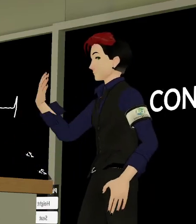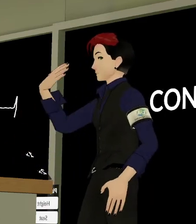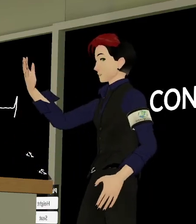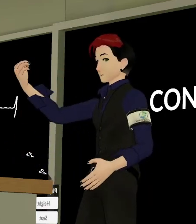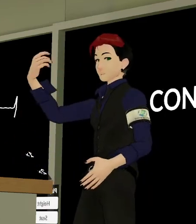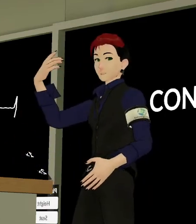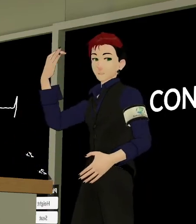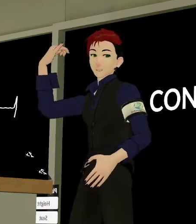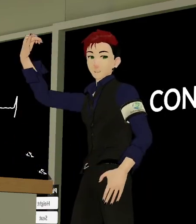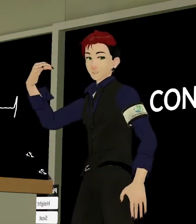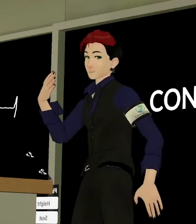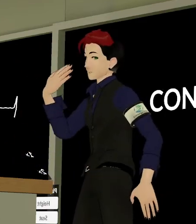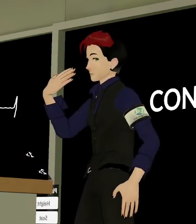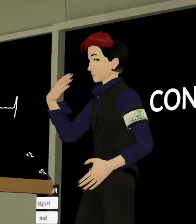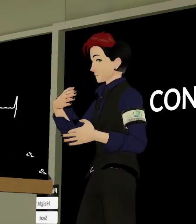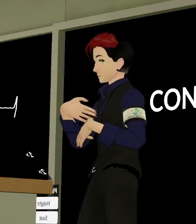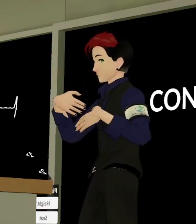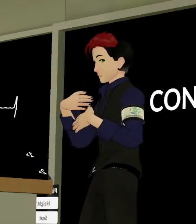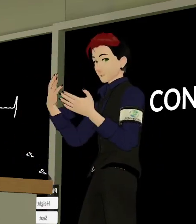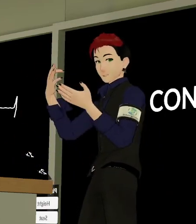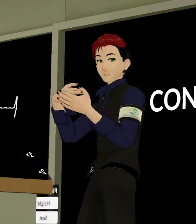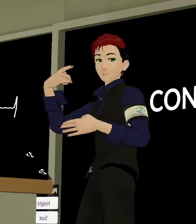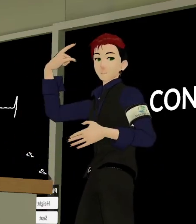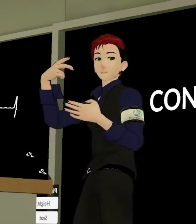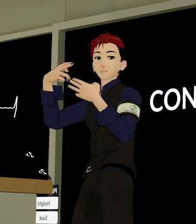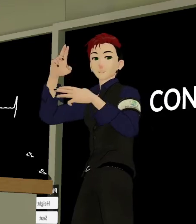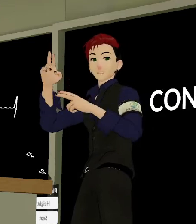thank you for giving me ideas thank you I appreciate it again my brain is being